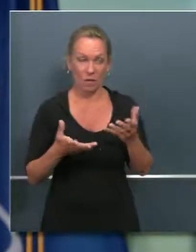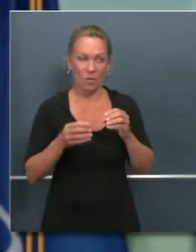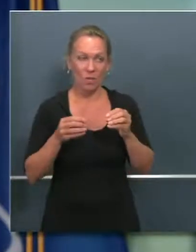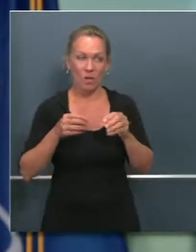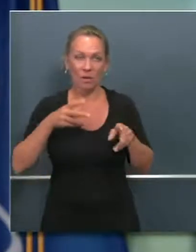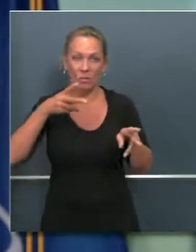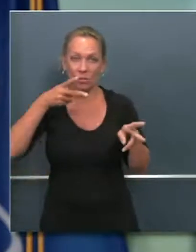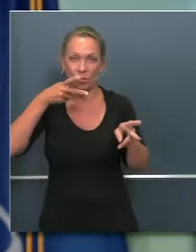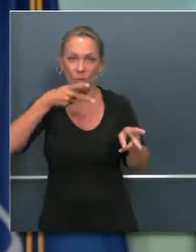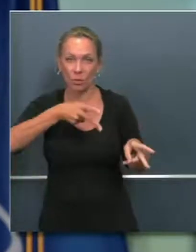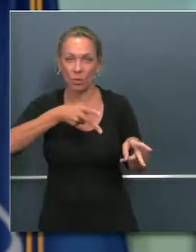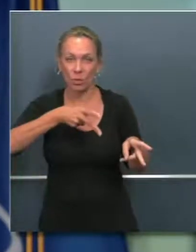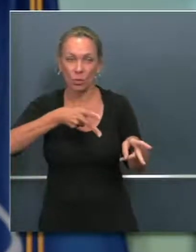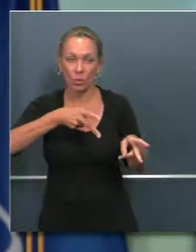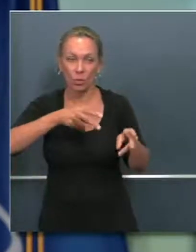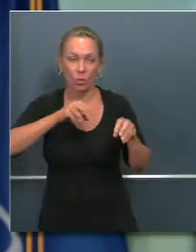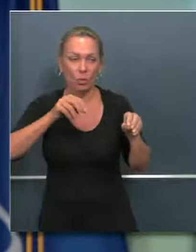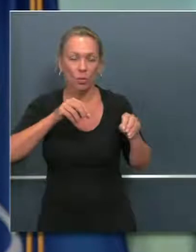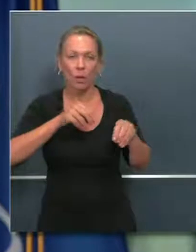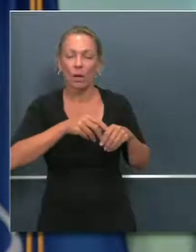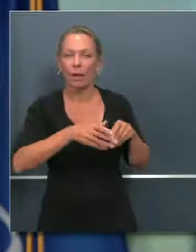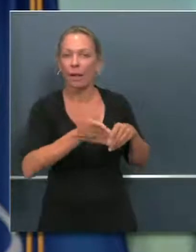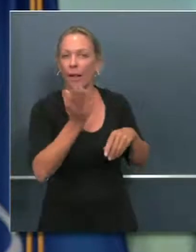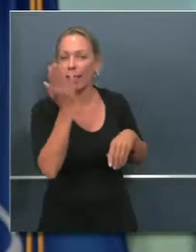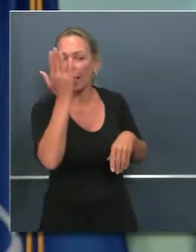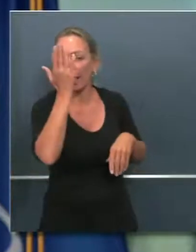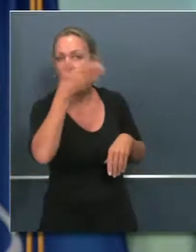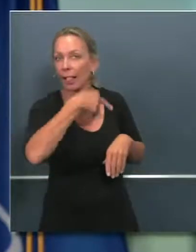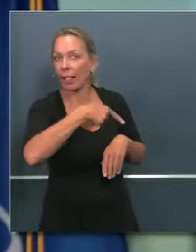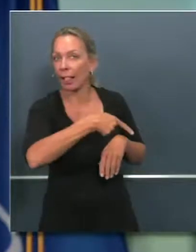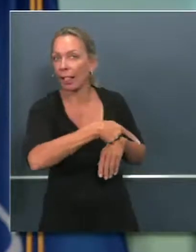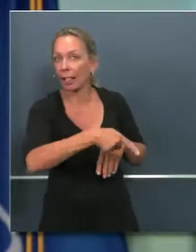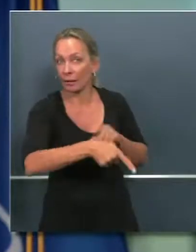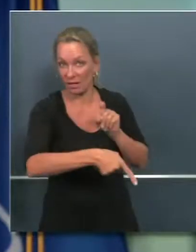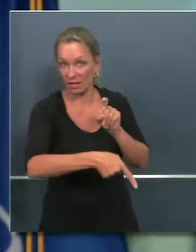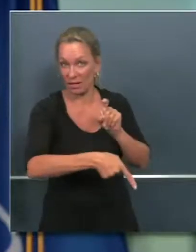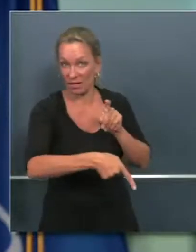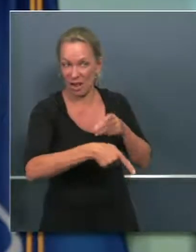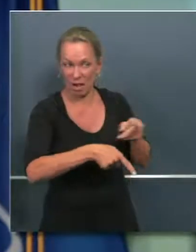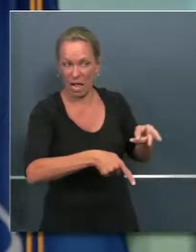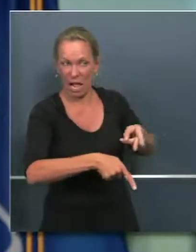them statewide and then secondly some advocates today called for relatives to be able to visit